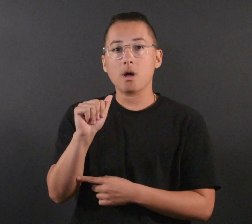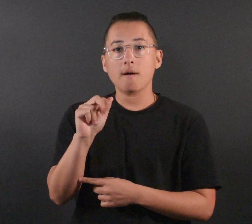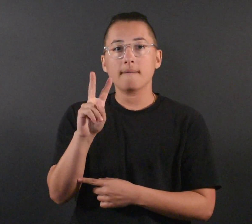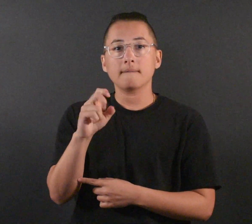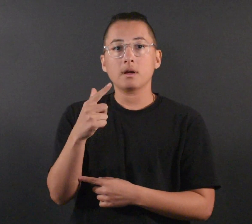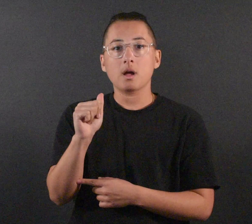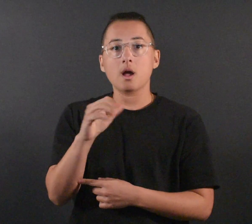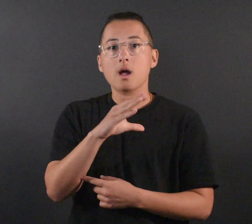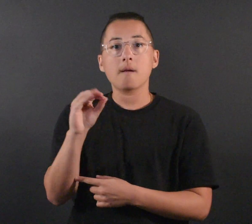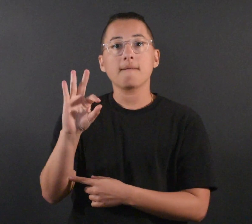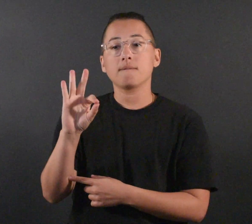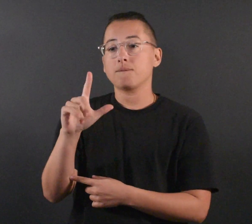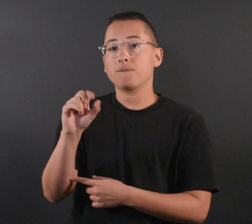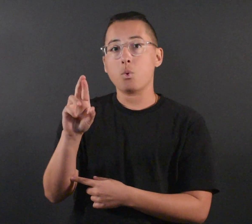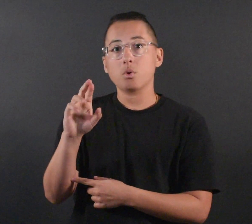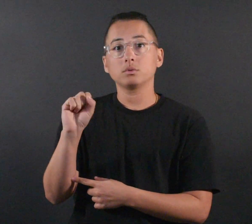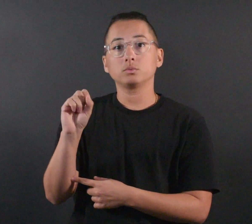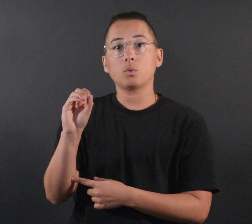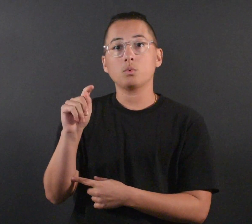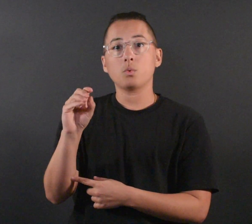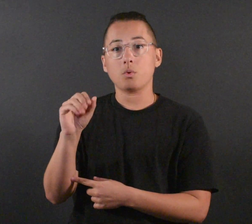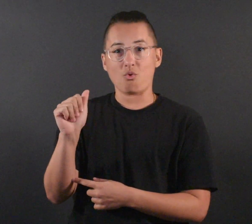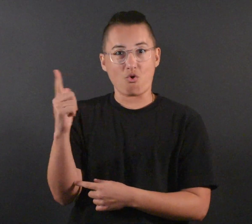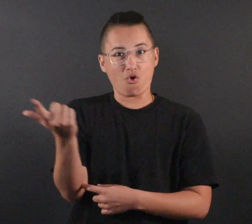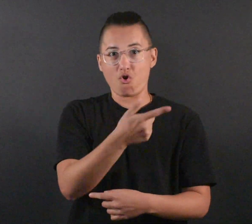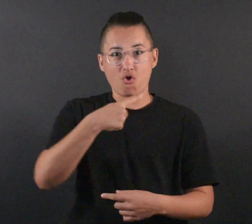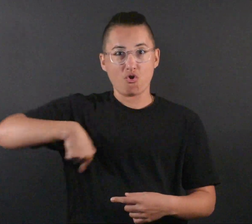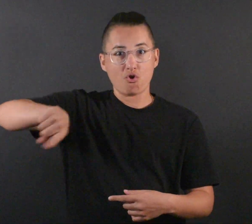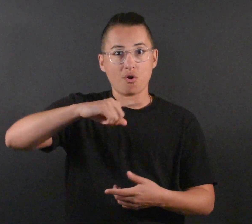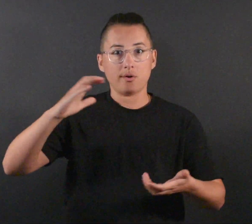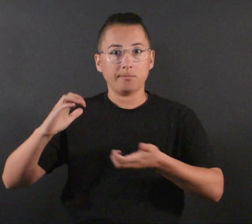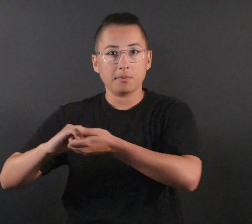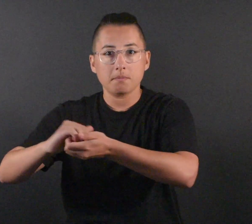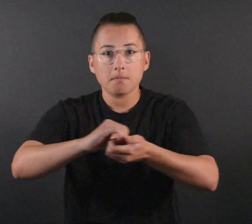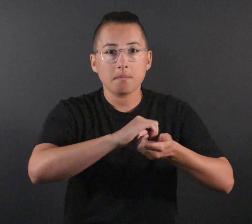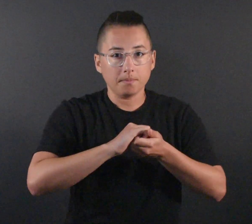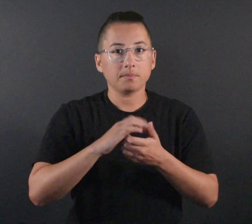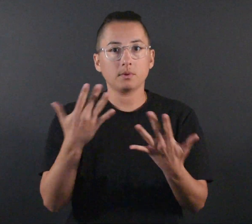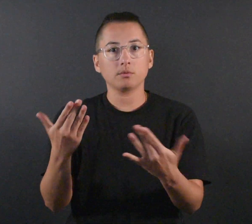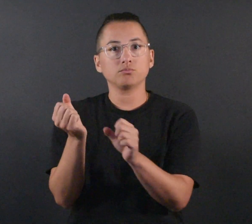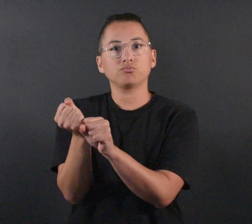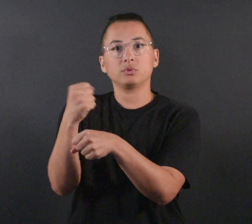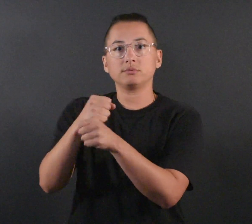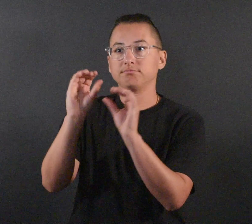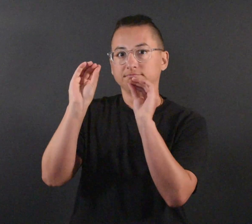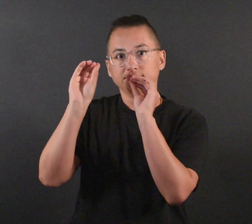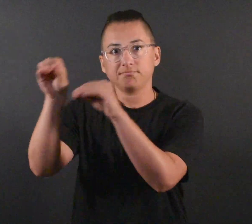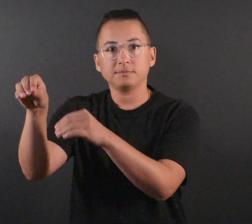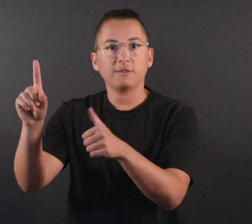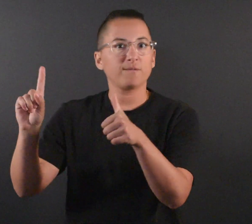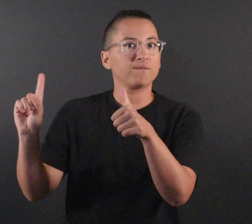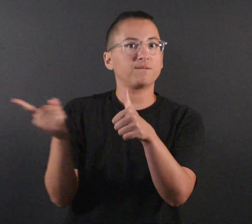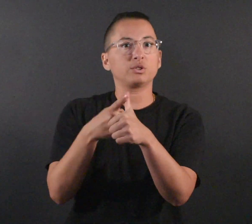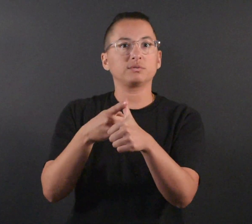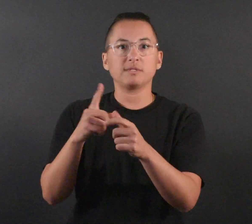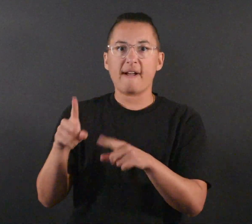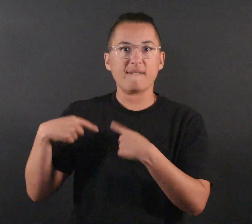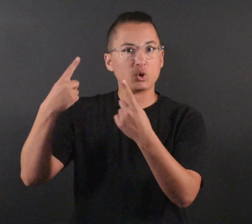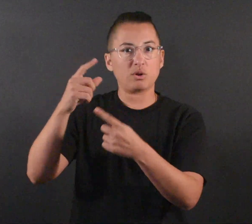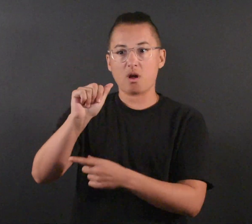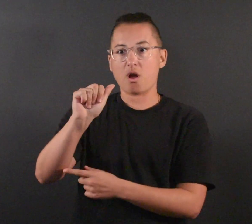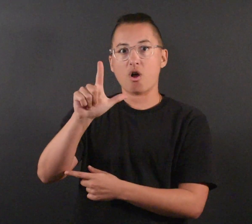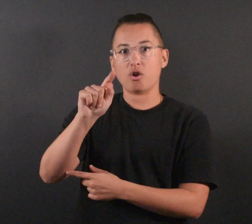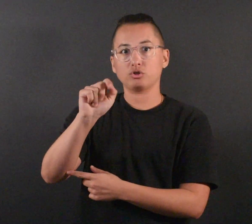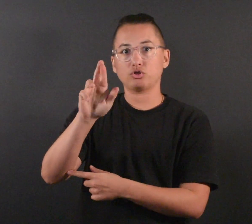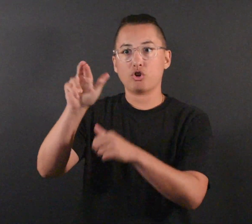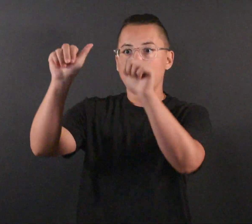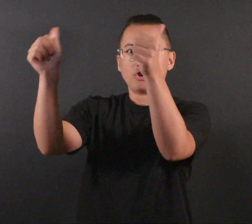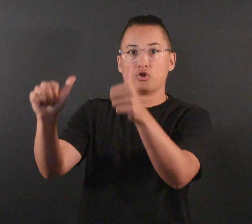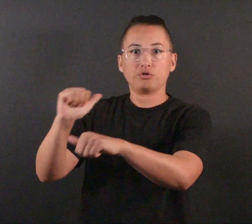artists Mónica Vega and Flor Soto will create and install the first ever Altar de Muertos,